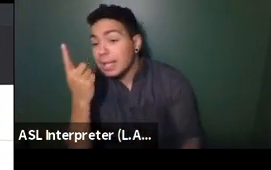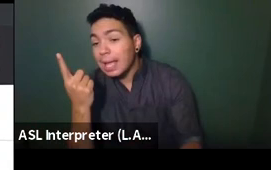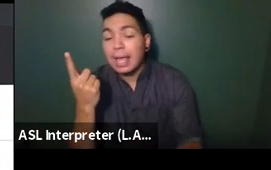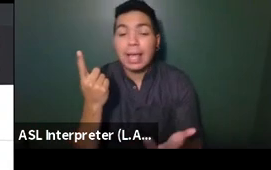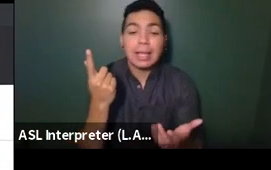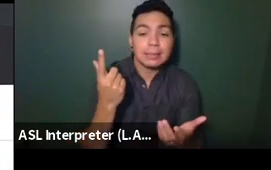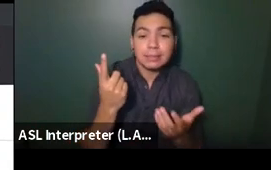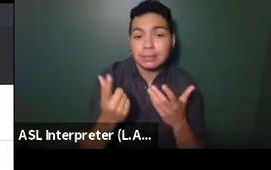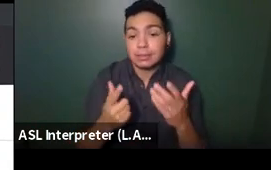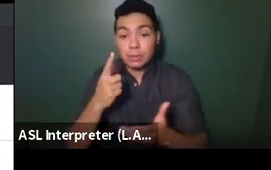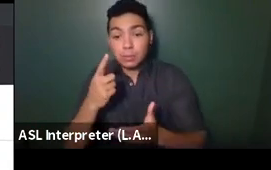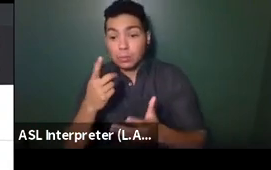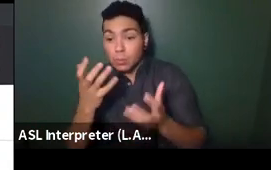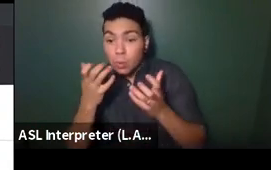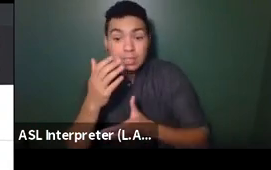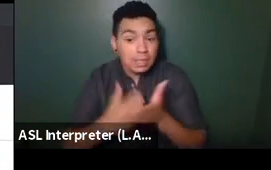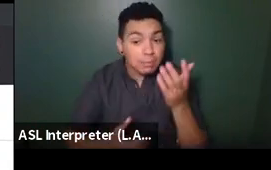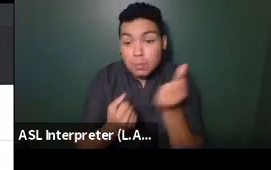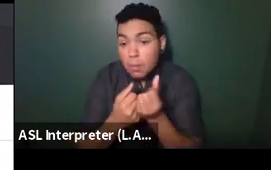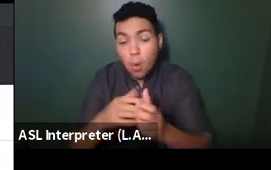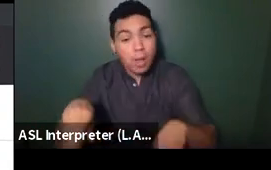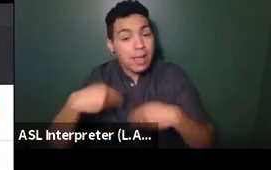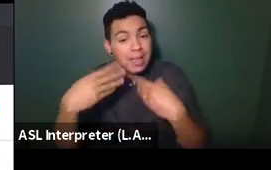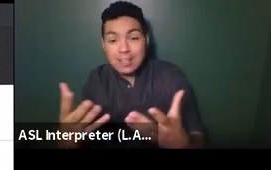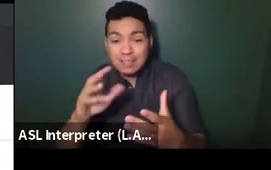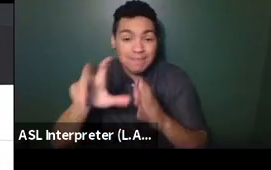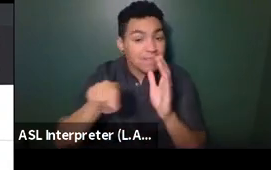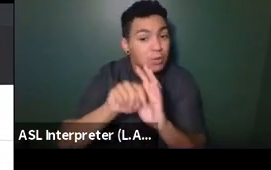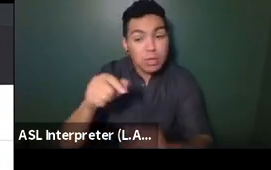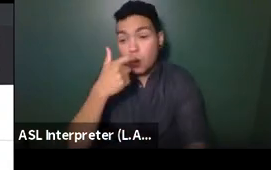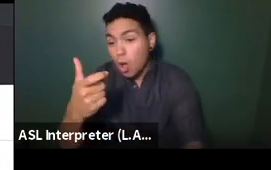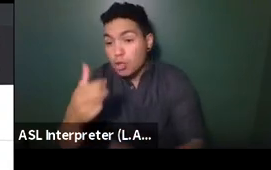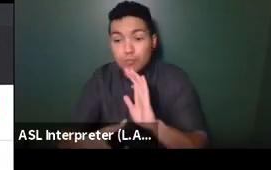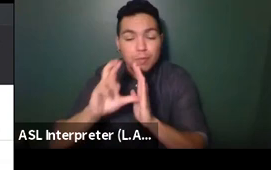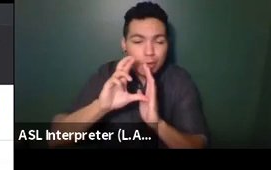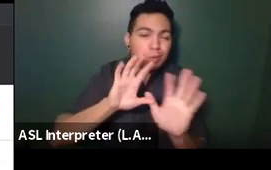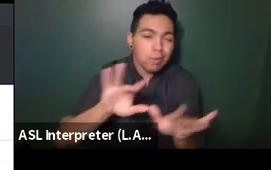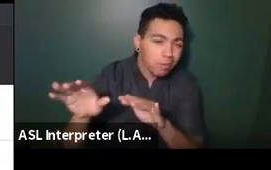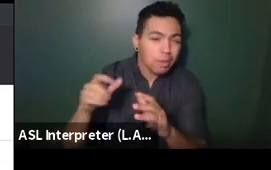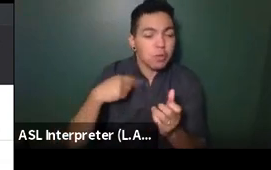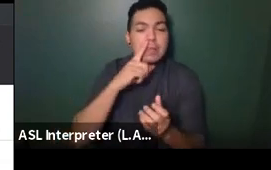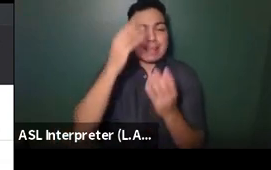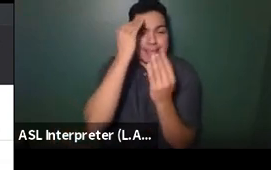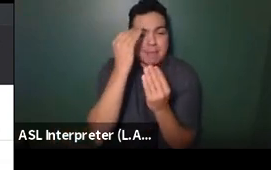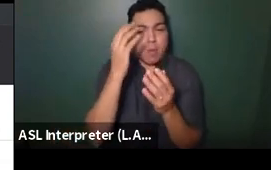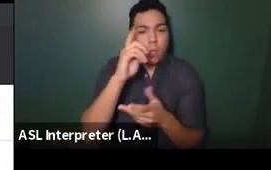Katherine Livick - ESD 112: Would you like. Here's a video you can watch to review this material, you know, you've got to really think about the level of communication you're giving.